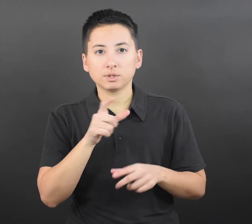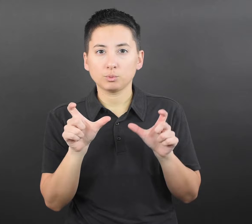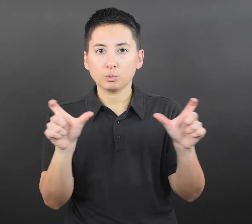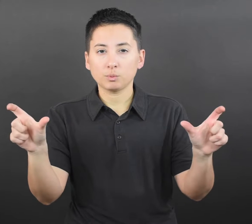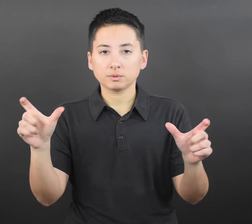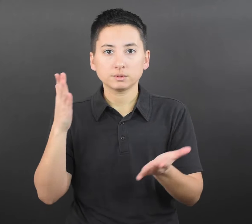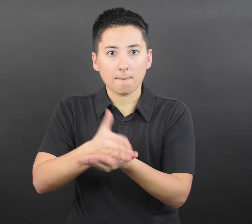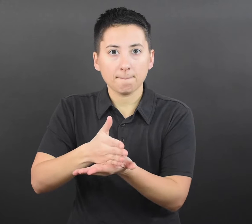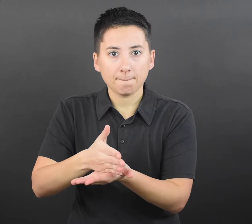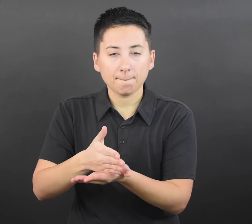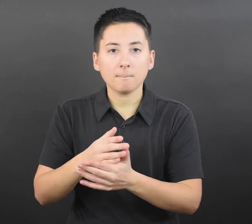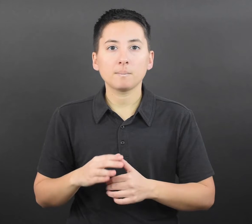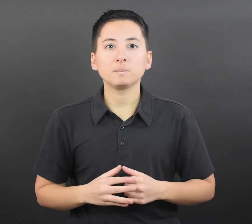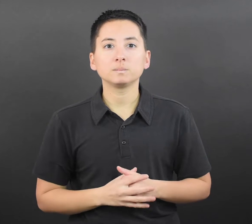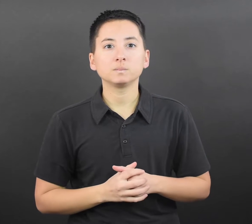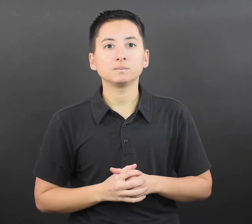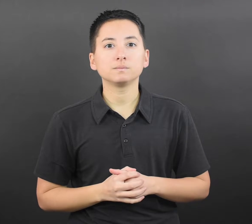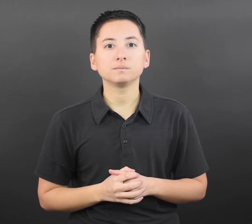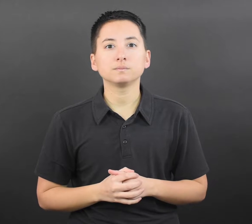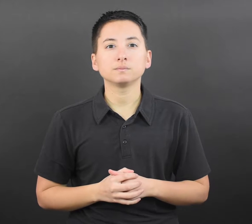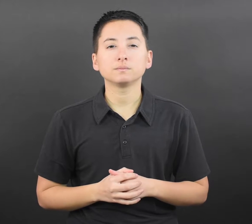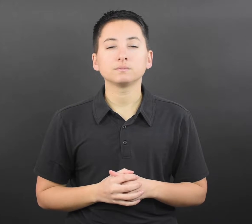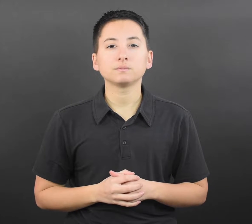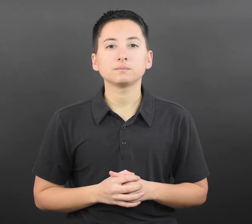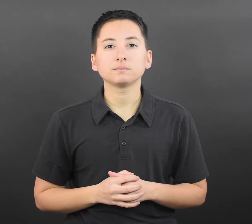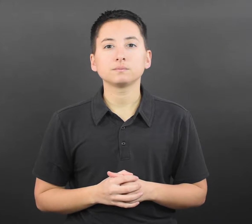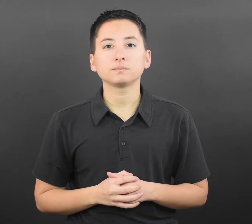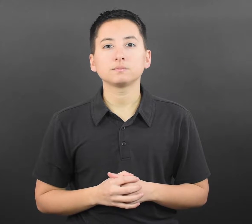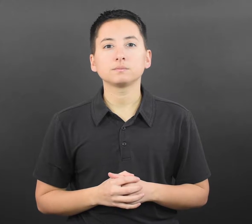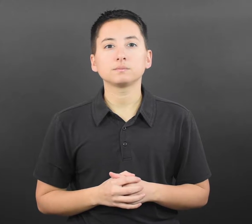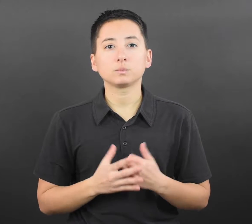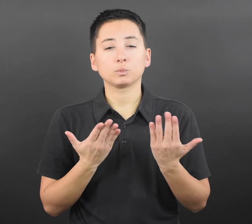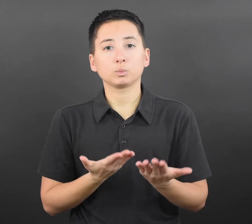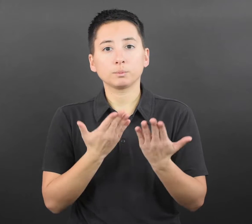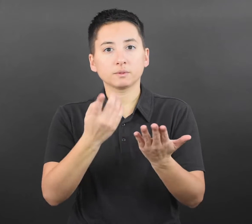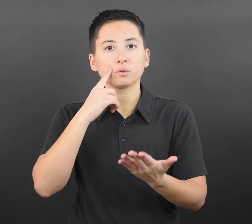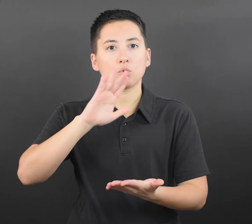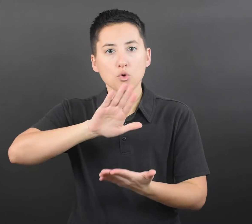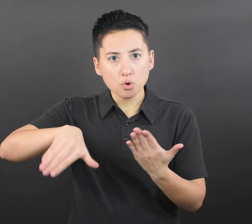they could spread the virus that causes COVID-19 to other people without knowing it.